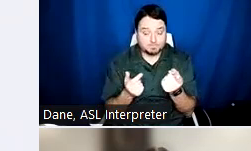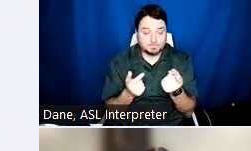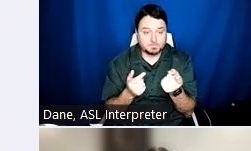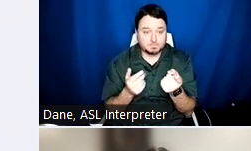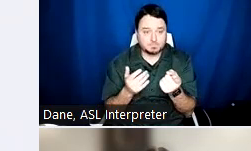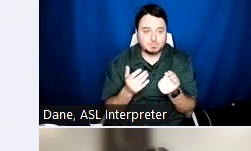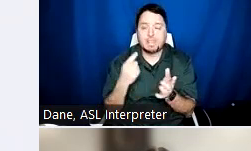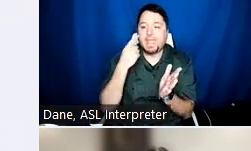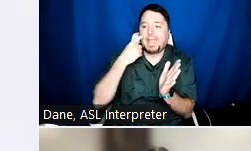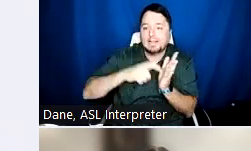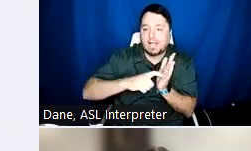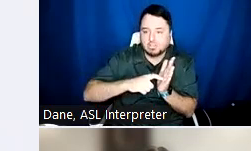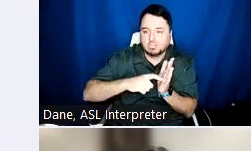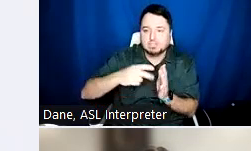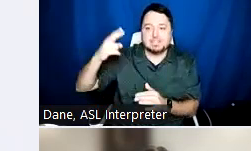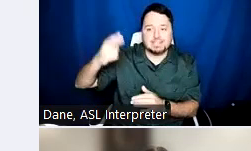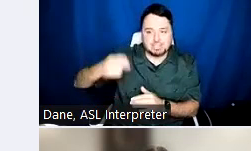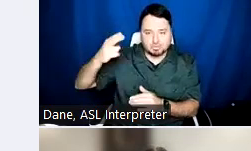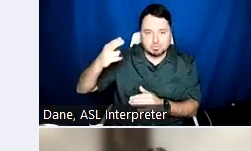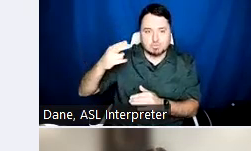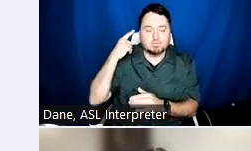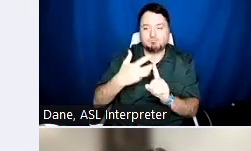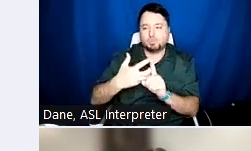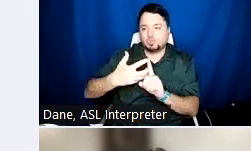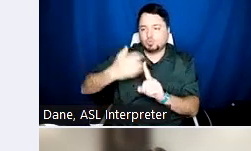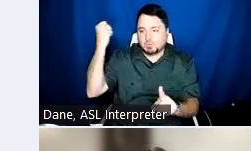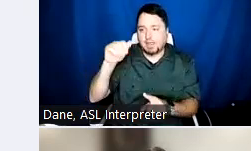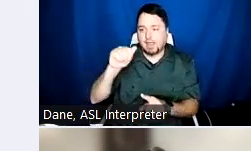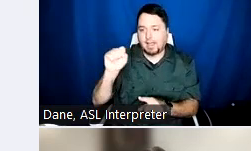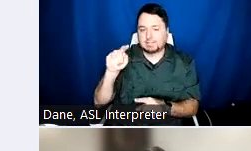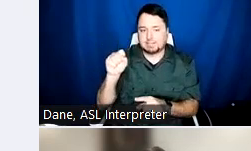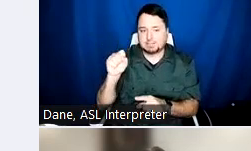acknowledge this history of asset stripping that is occurred in native communities,